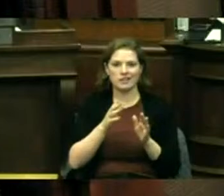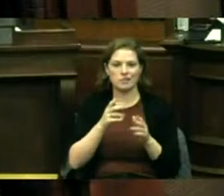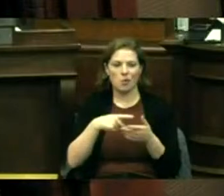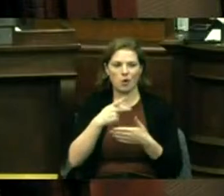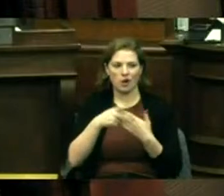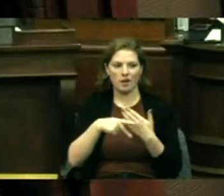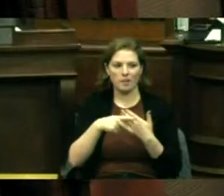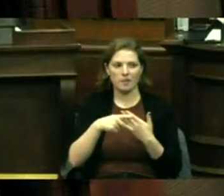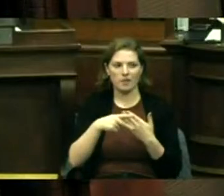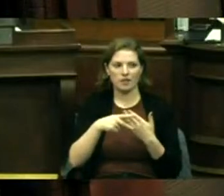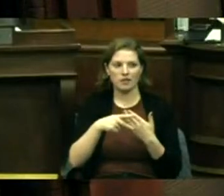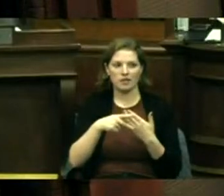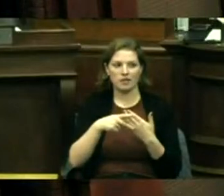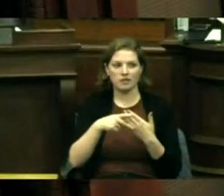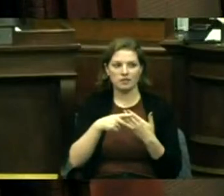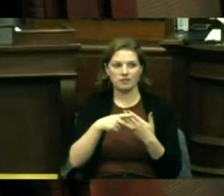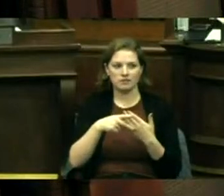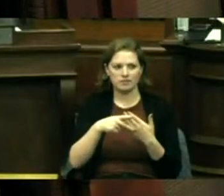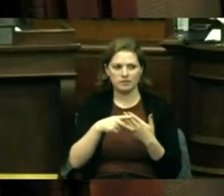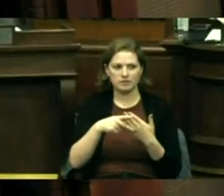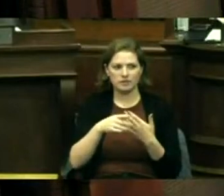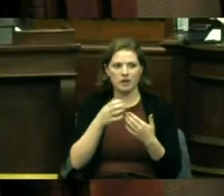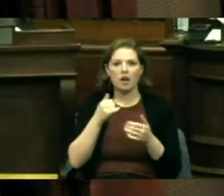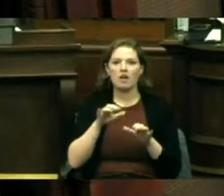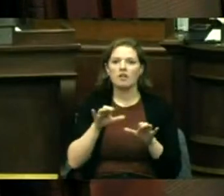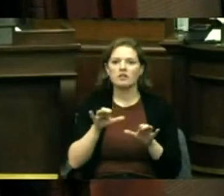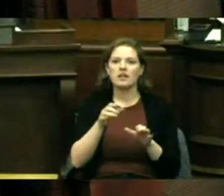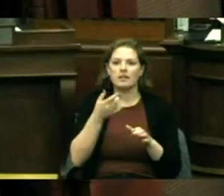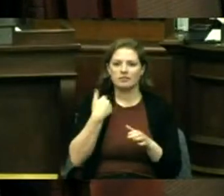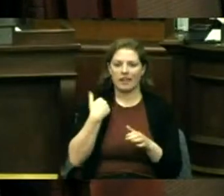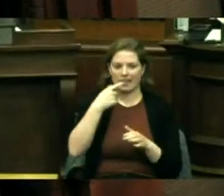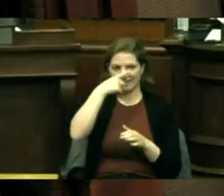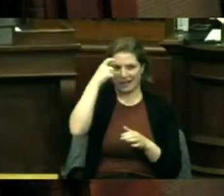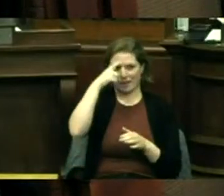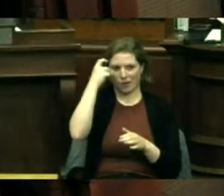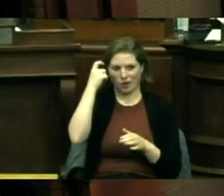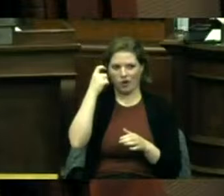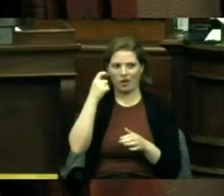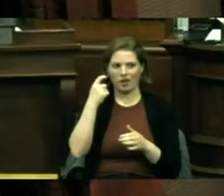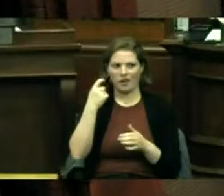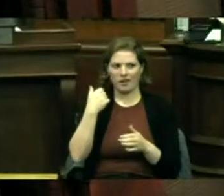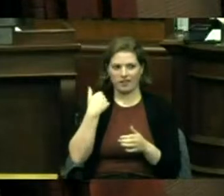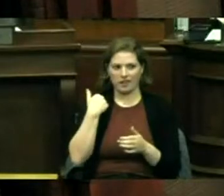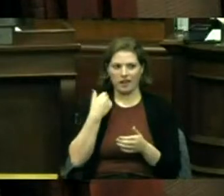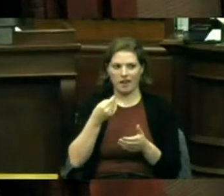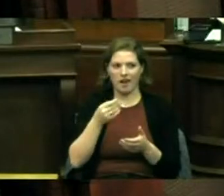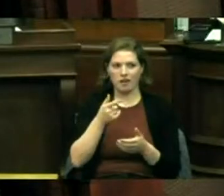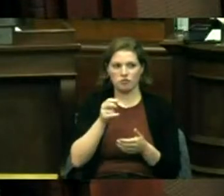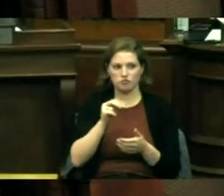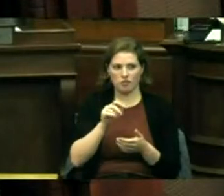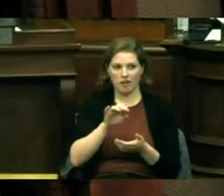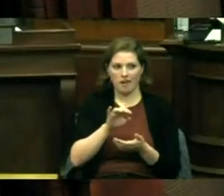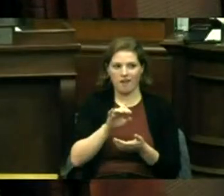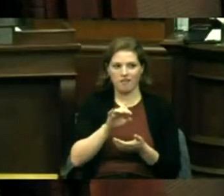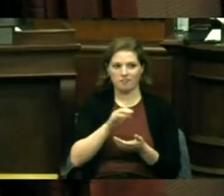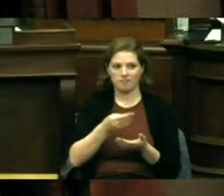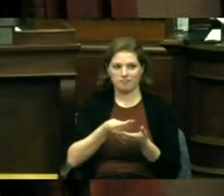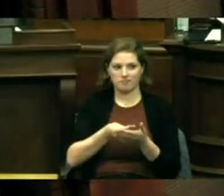regulation and social excellence program that the Carter Street